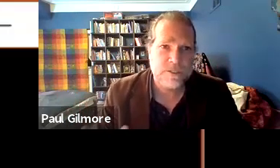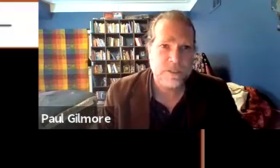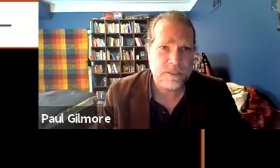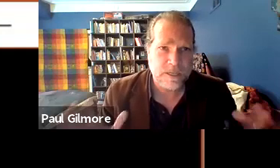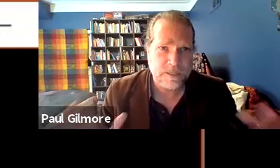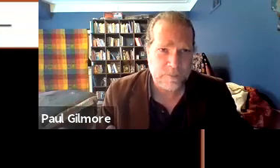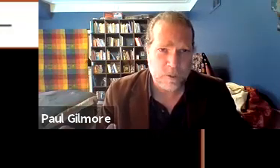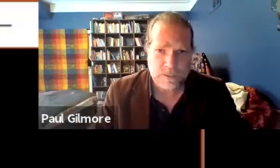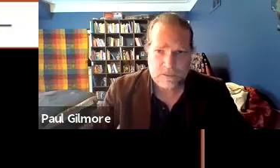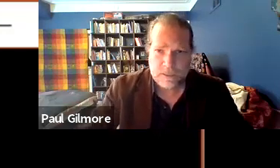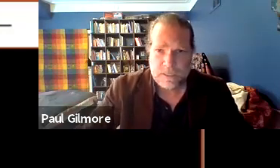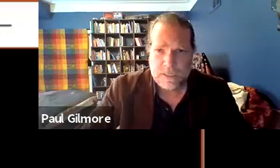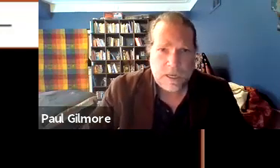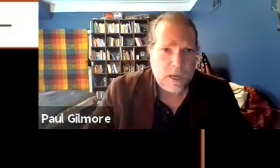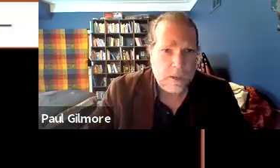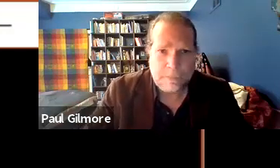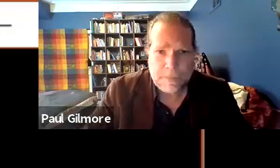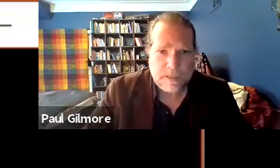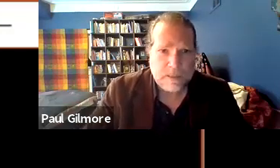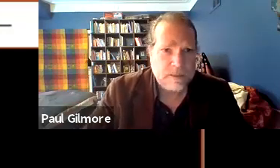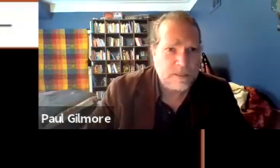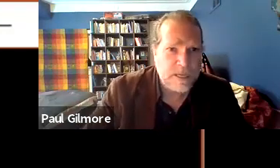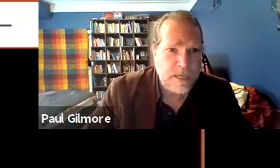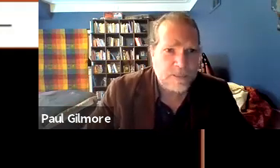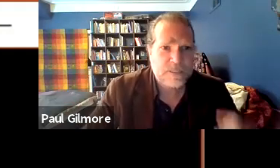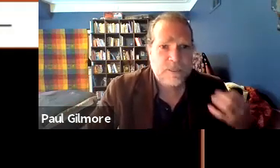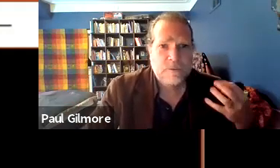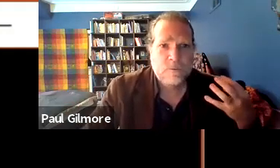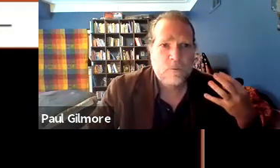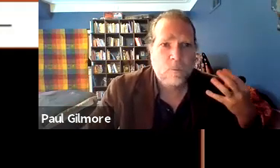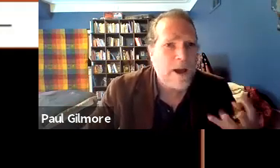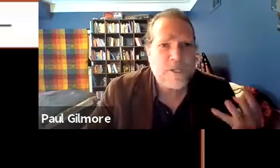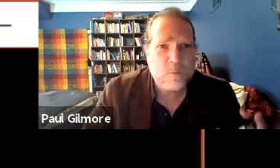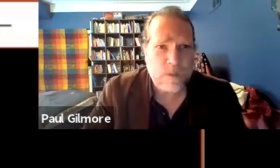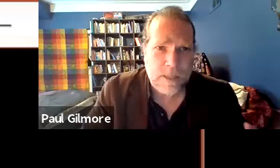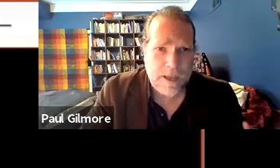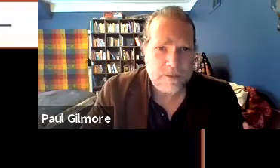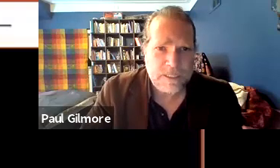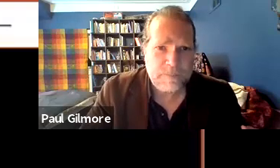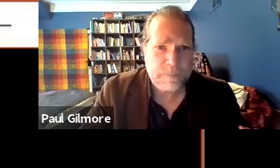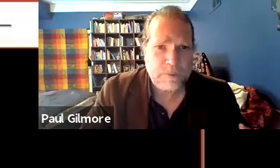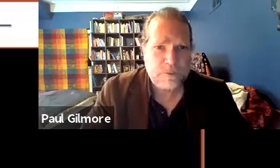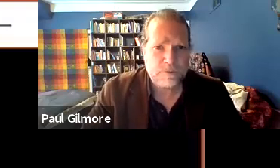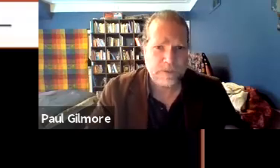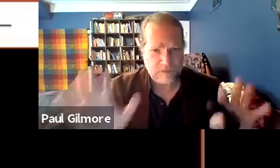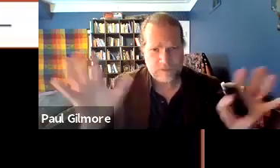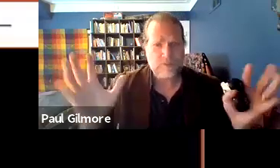his city and neighborhood. He asks, Why should we allow these people to and this is